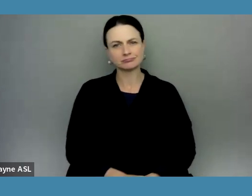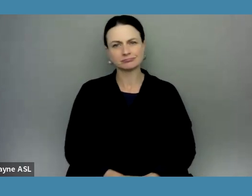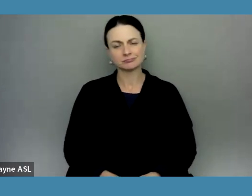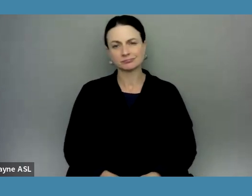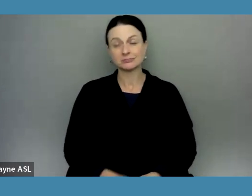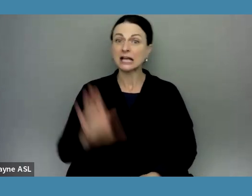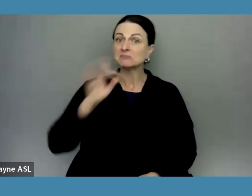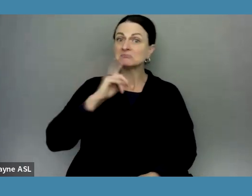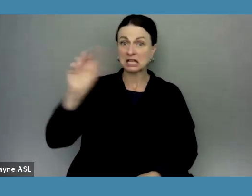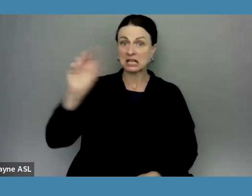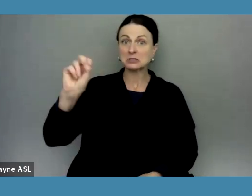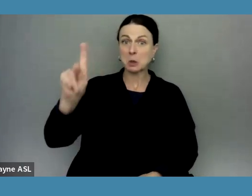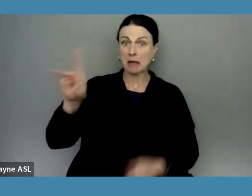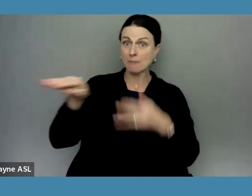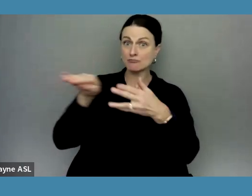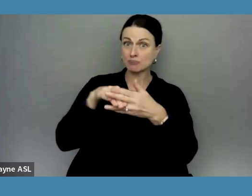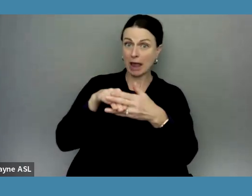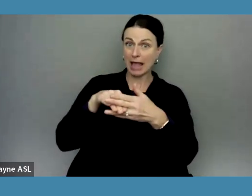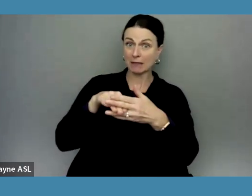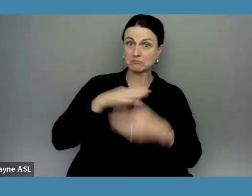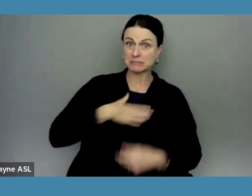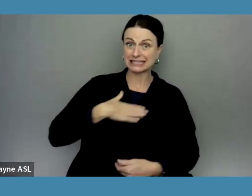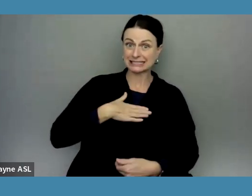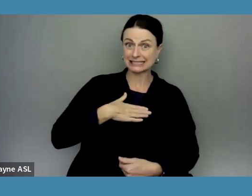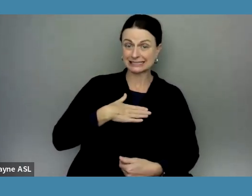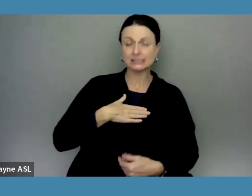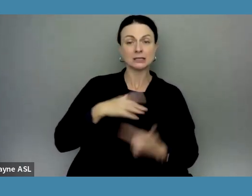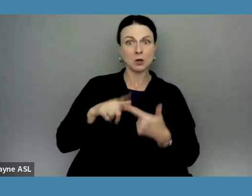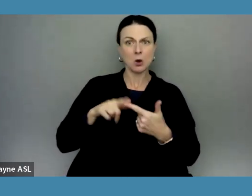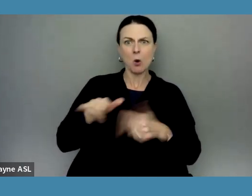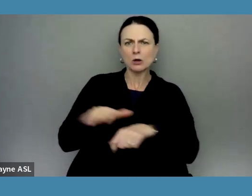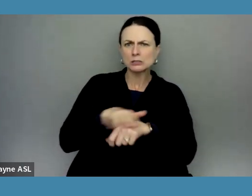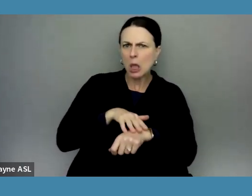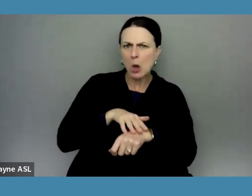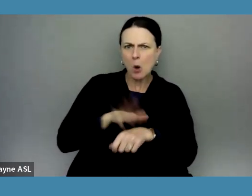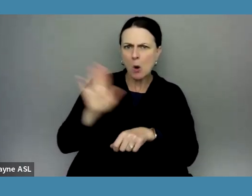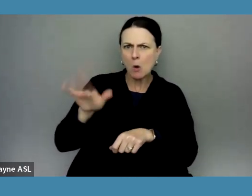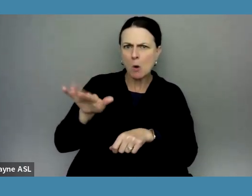to collect your thoughts or slow down if you elicit testimony you weren't prepared for.